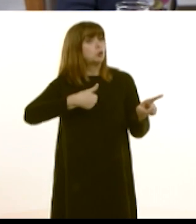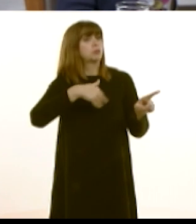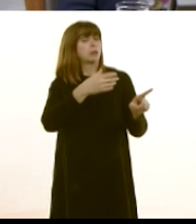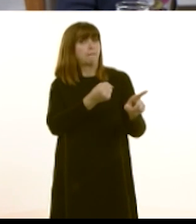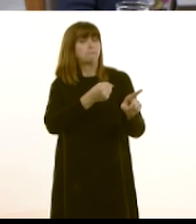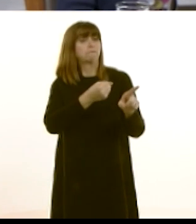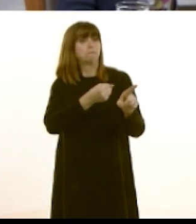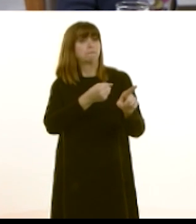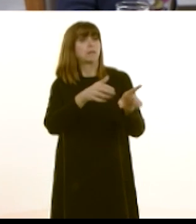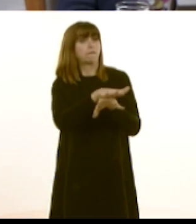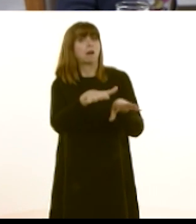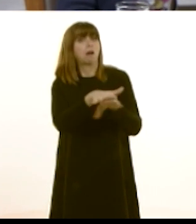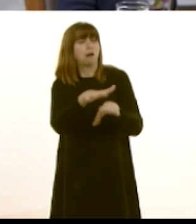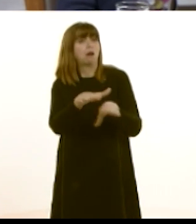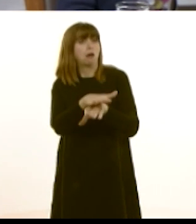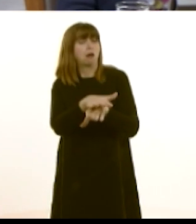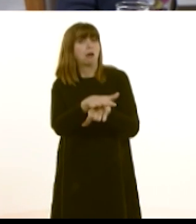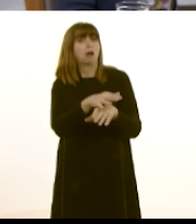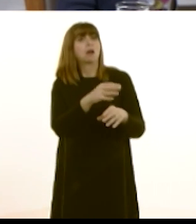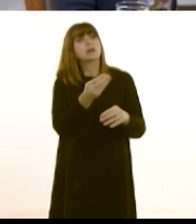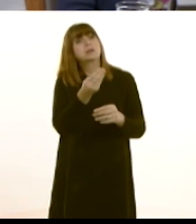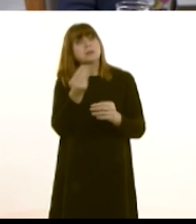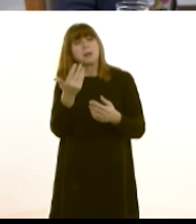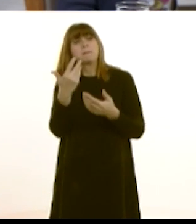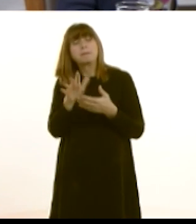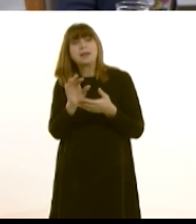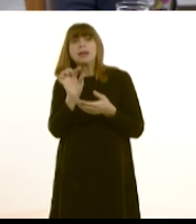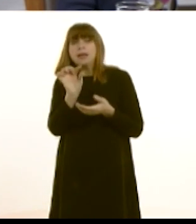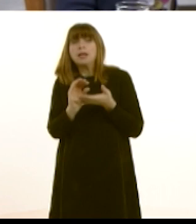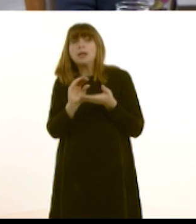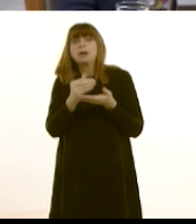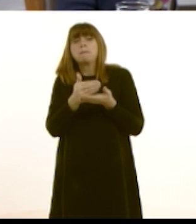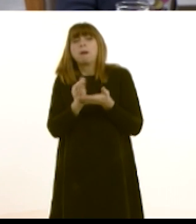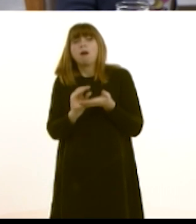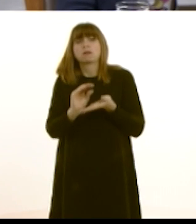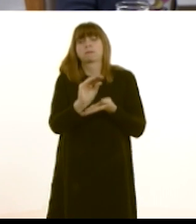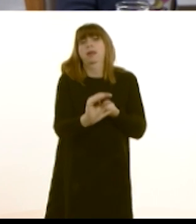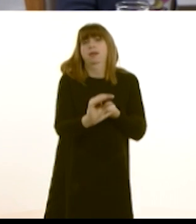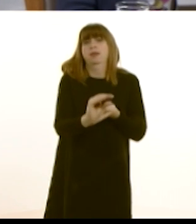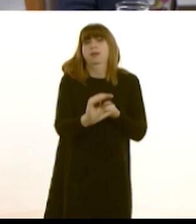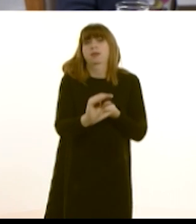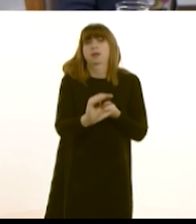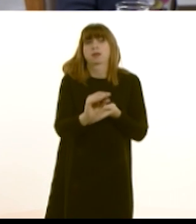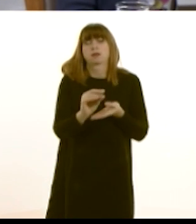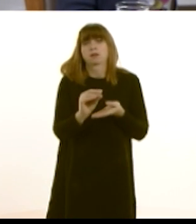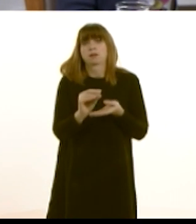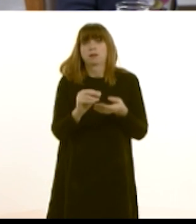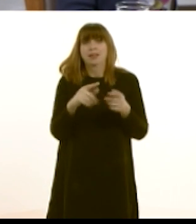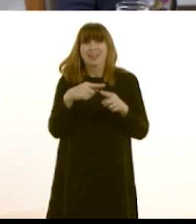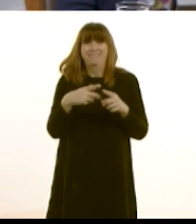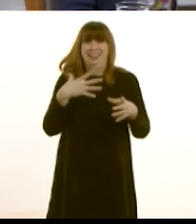to make partial payments towards any demand that they would make on the insurance on their